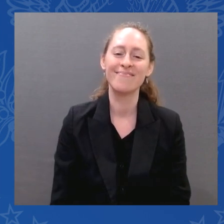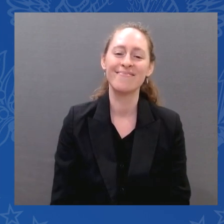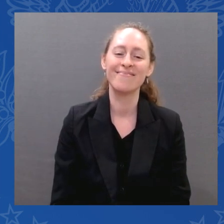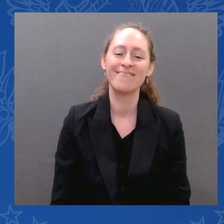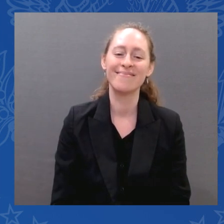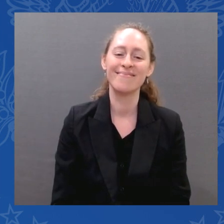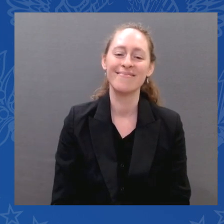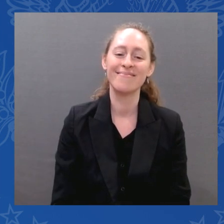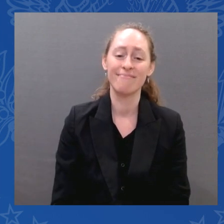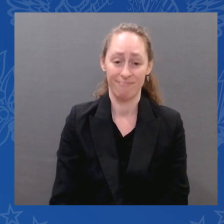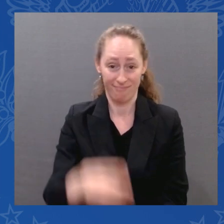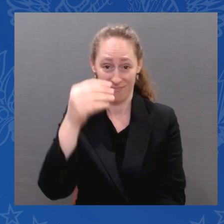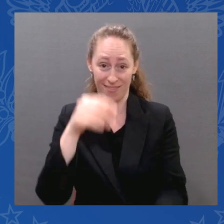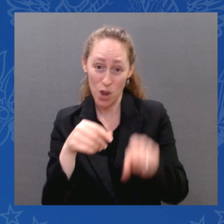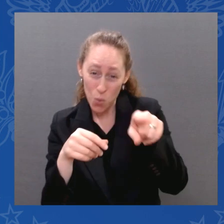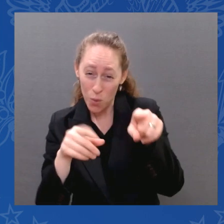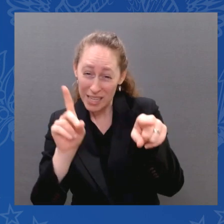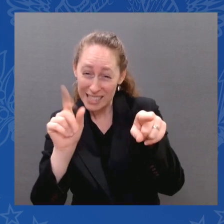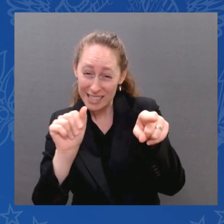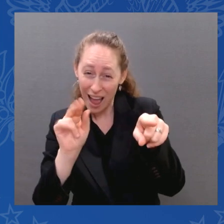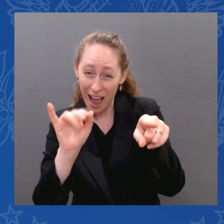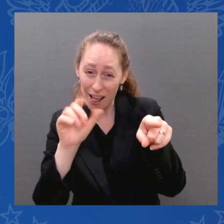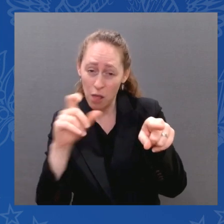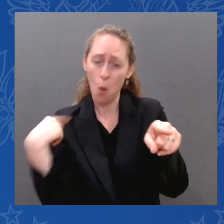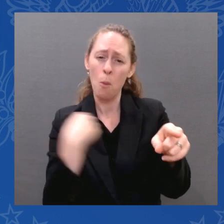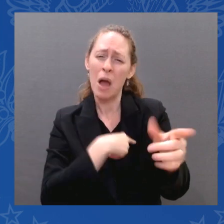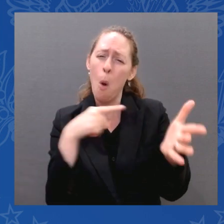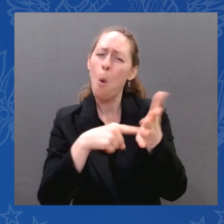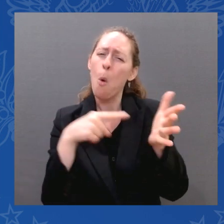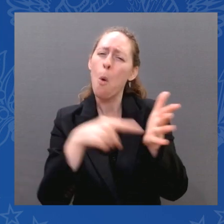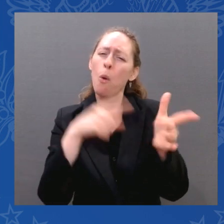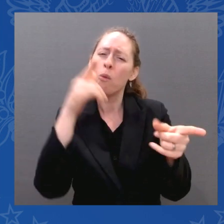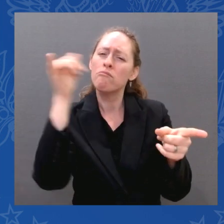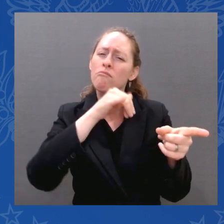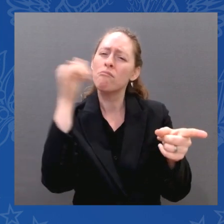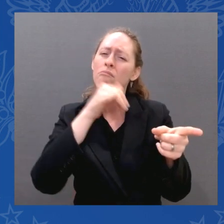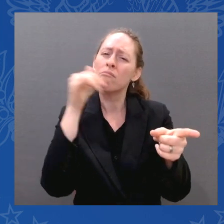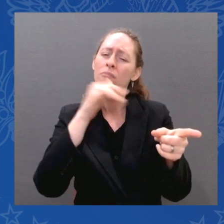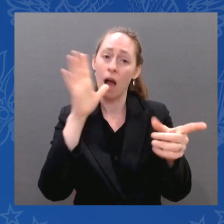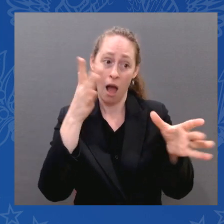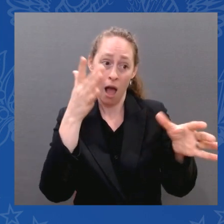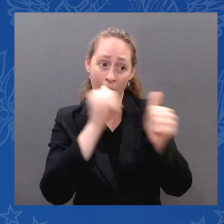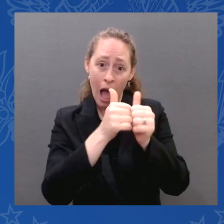but we will work tirelessly to honor that sacrifice.